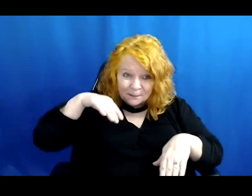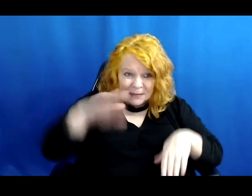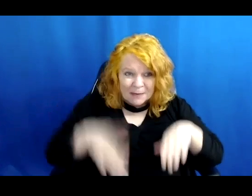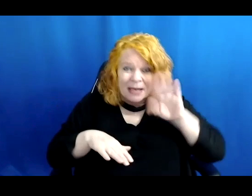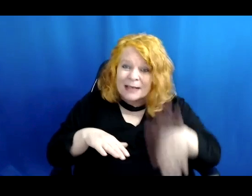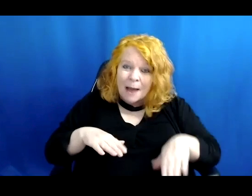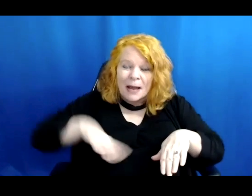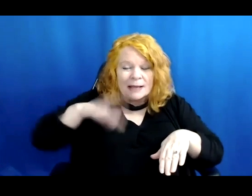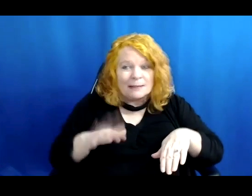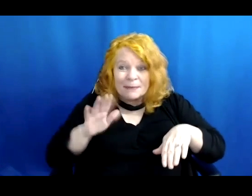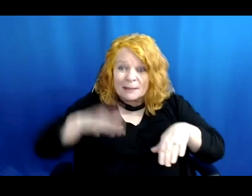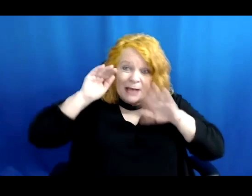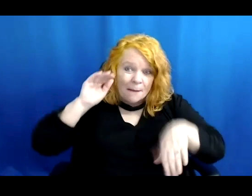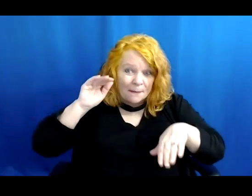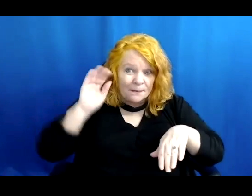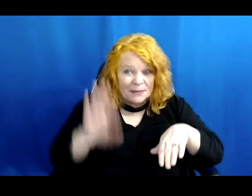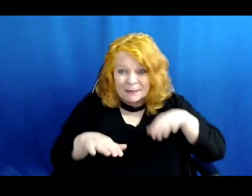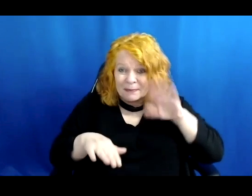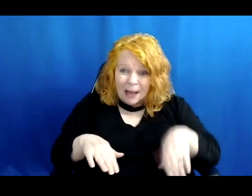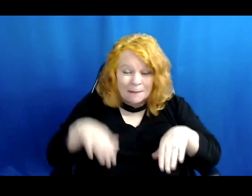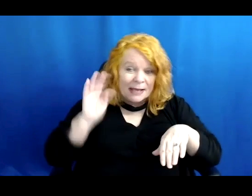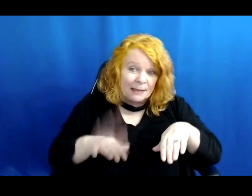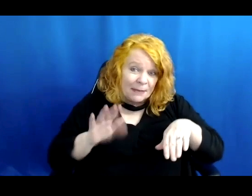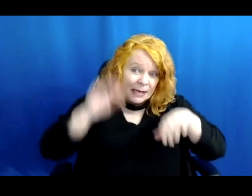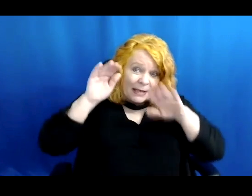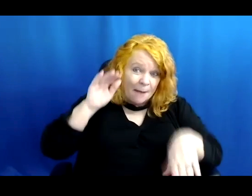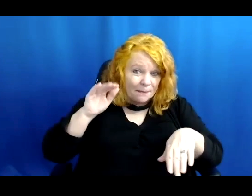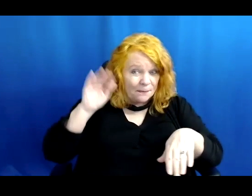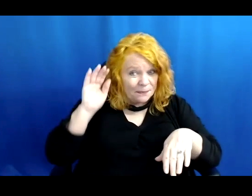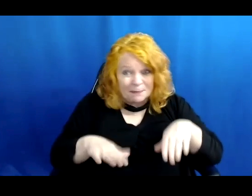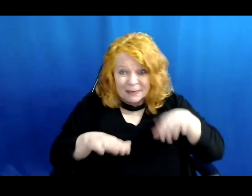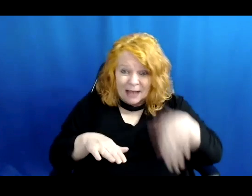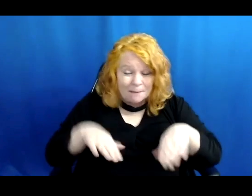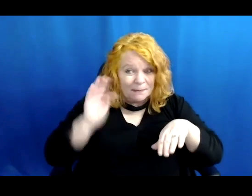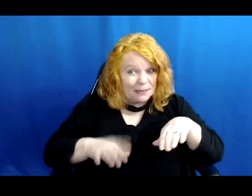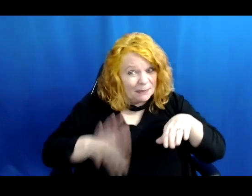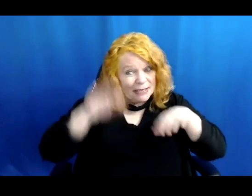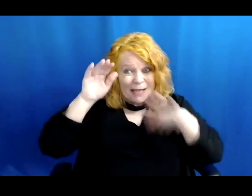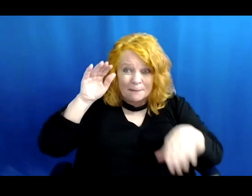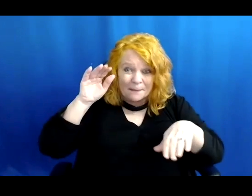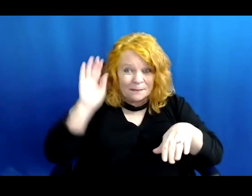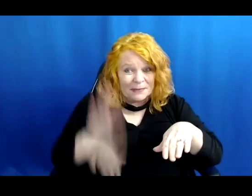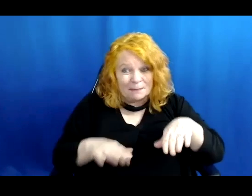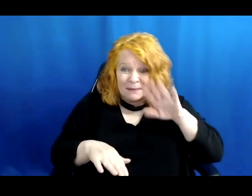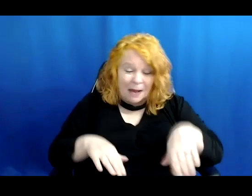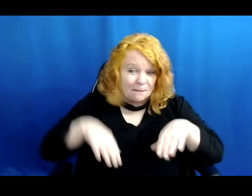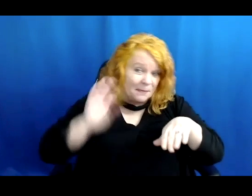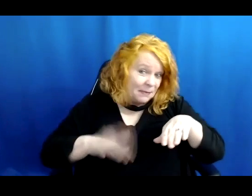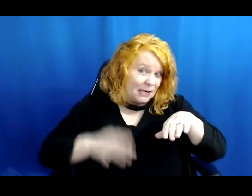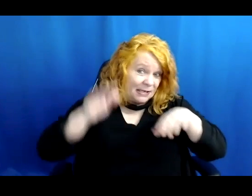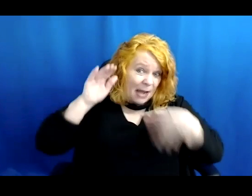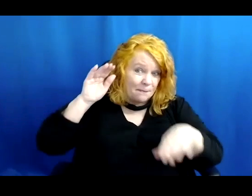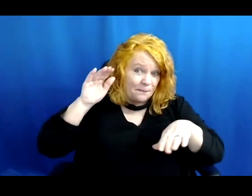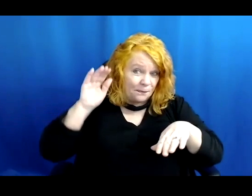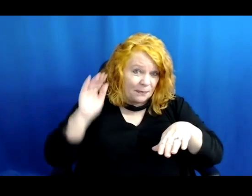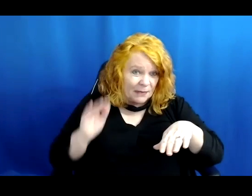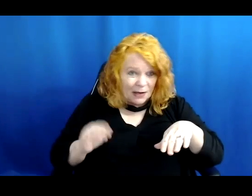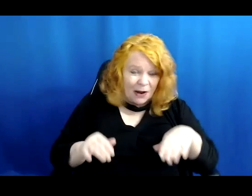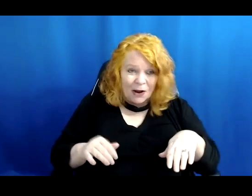Tip tap, tap-itty tap. Tip tap, tap-itty tap.